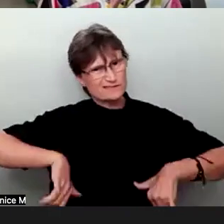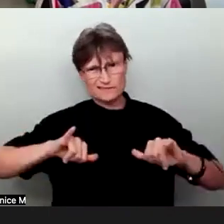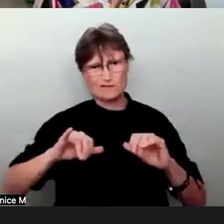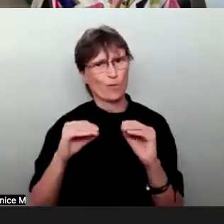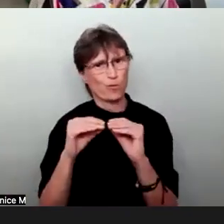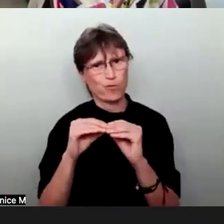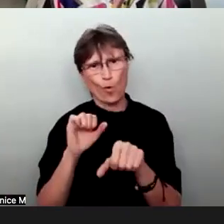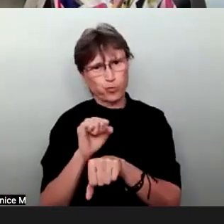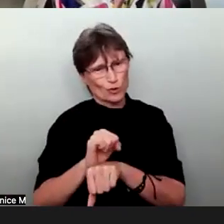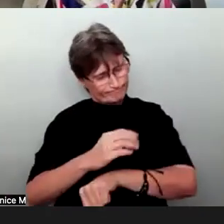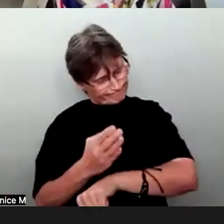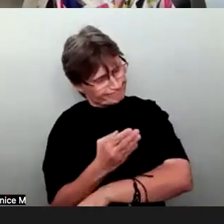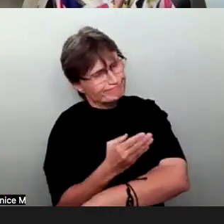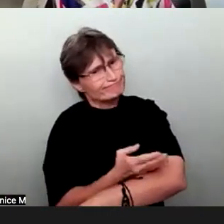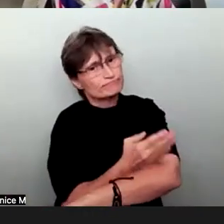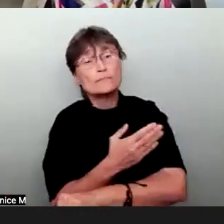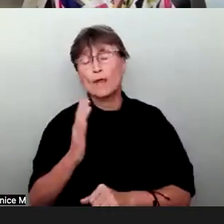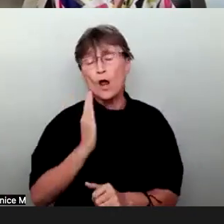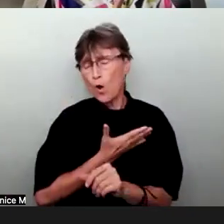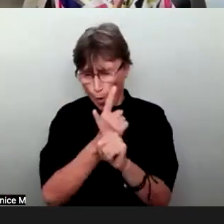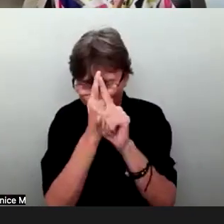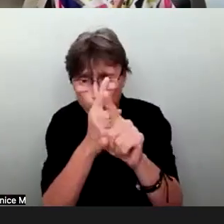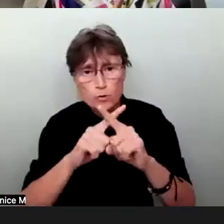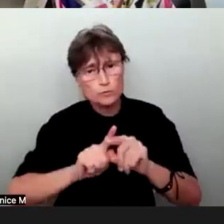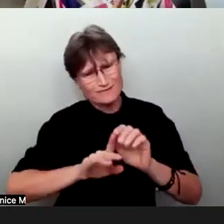We aim to continue building relationships and learning from our communities,